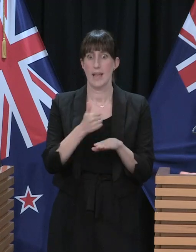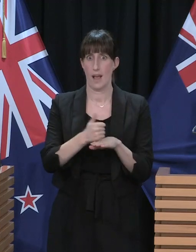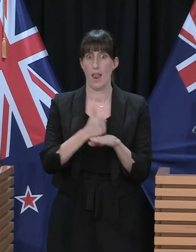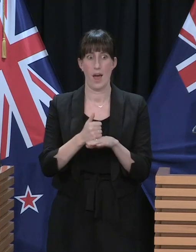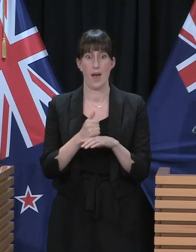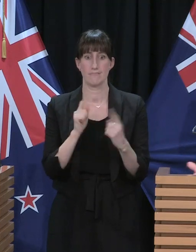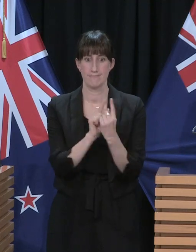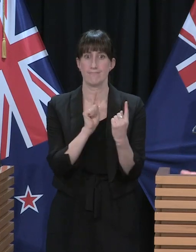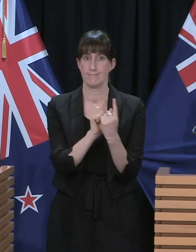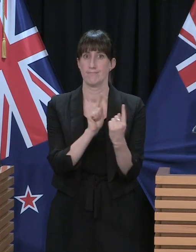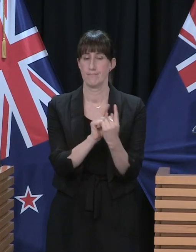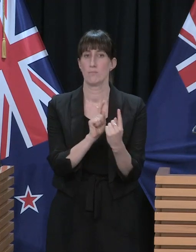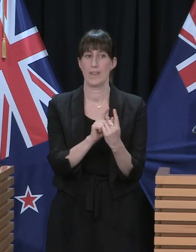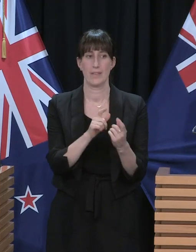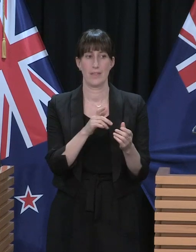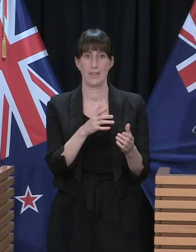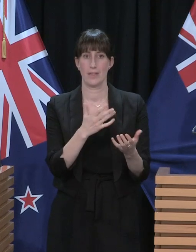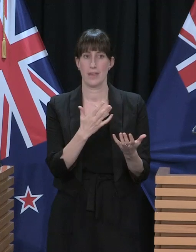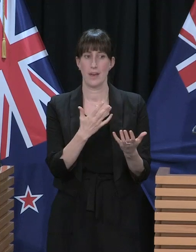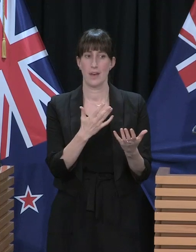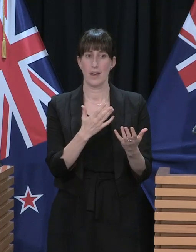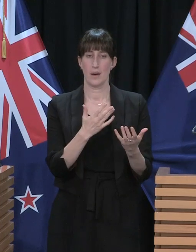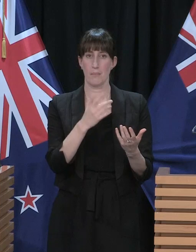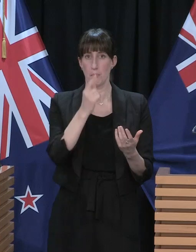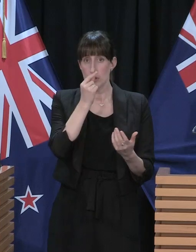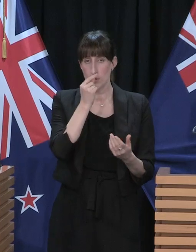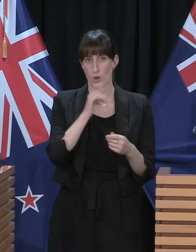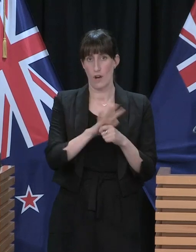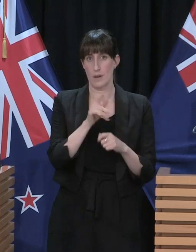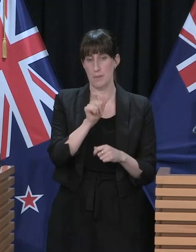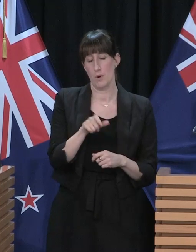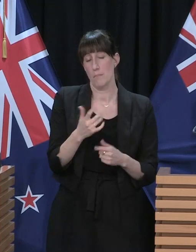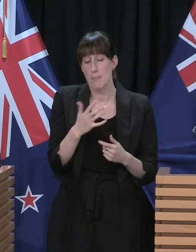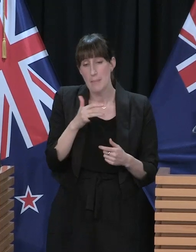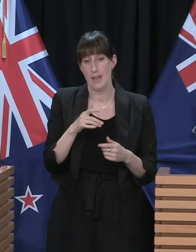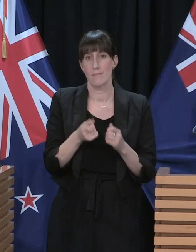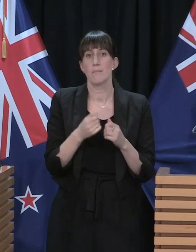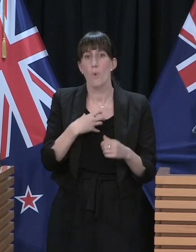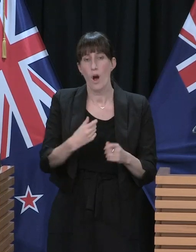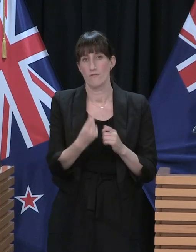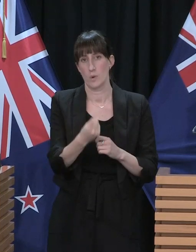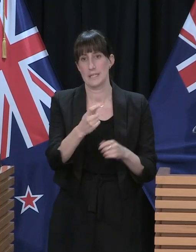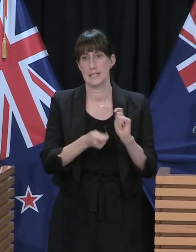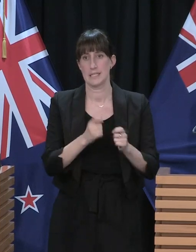more frequent contact with the guests, or those working in the quarantine part of those facilities, that may be for